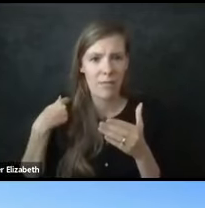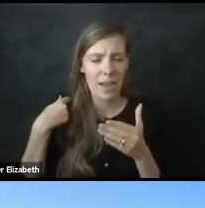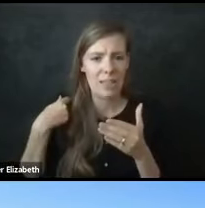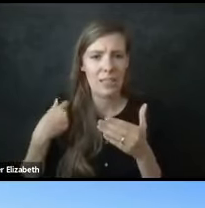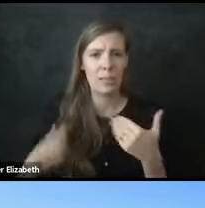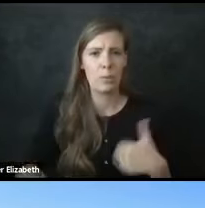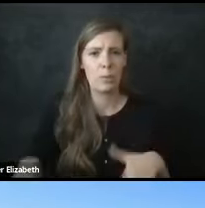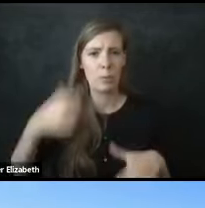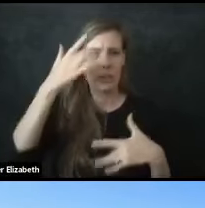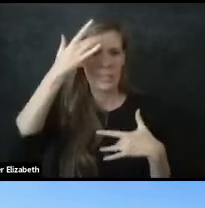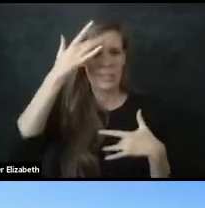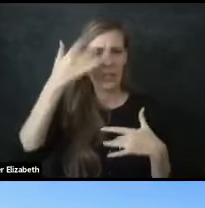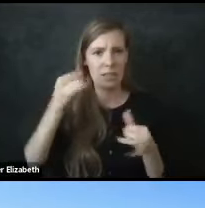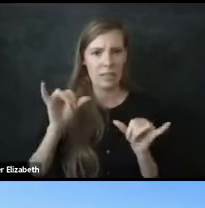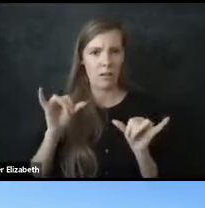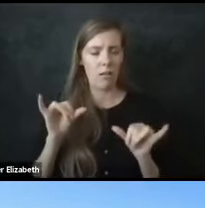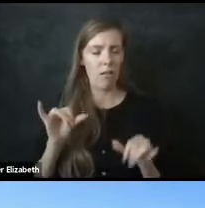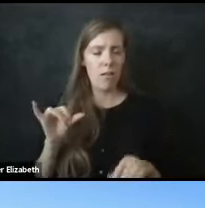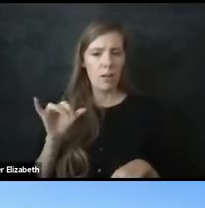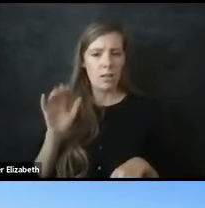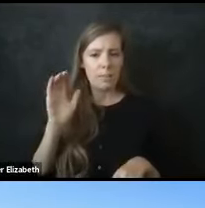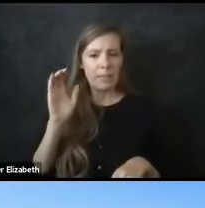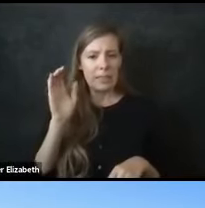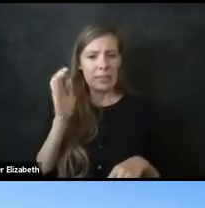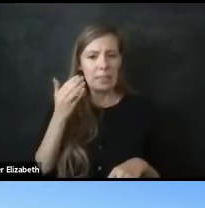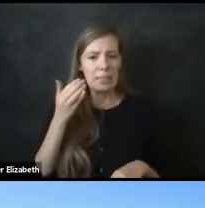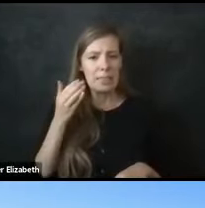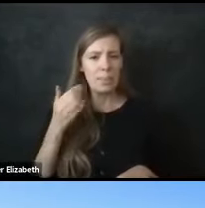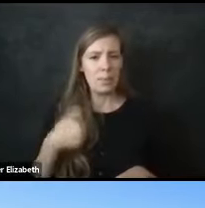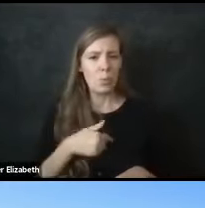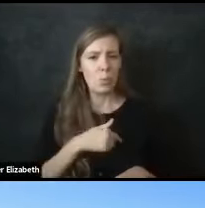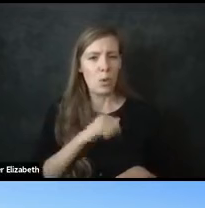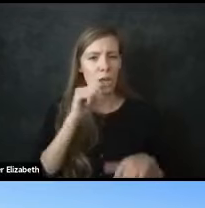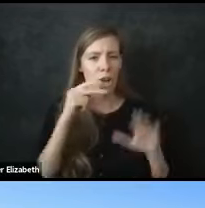But it seems like sometimes we're not looking at some of